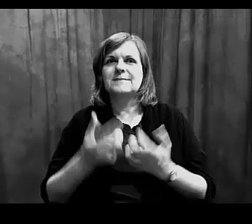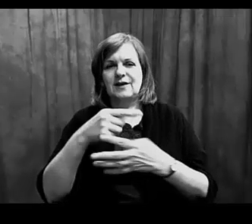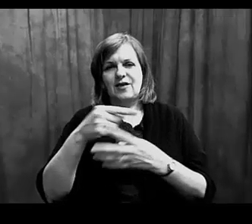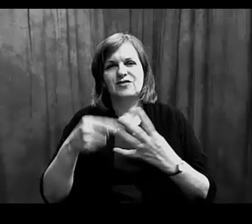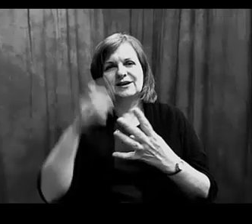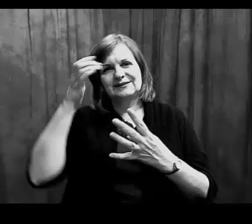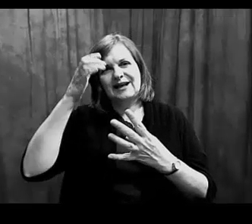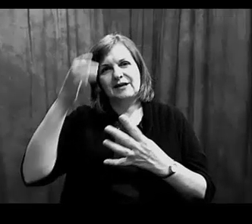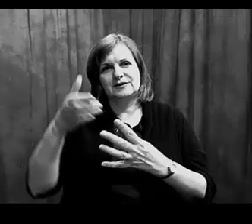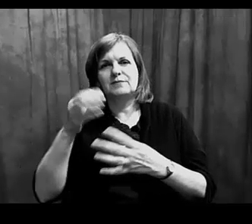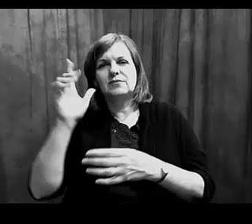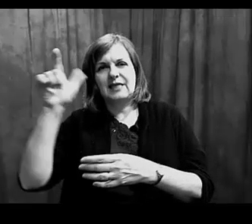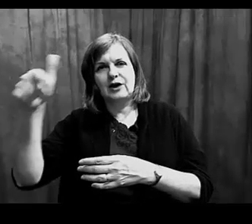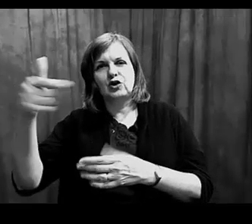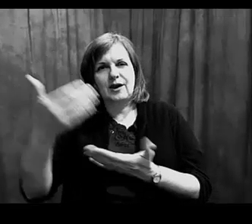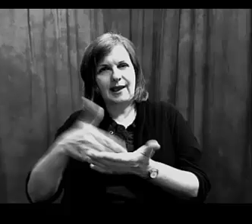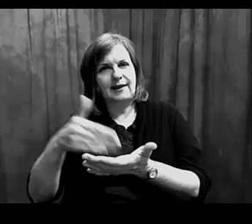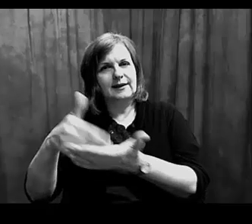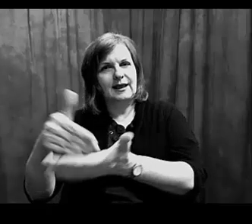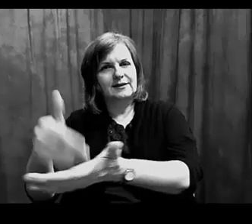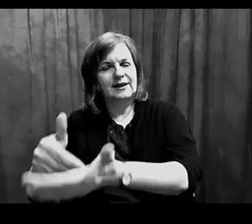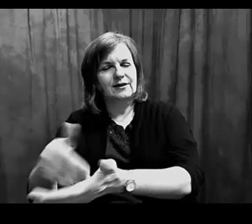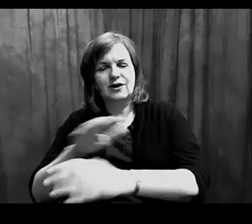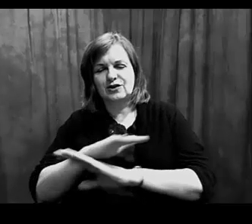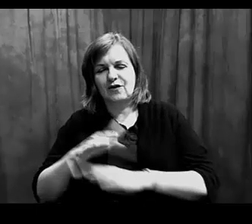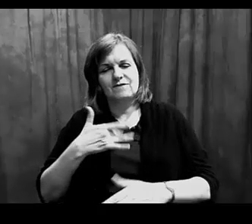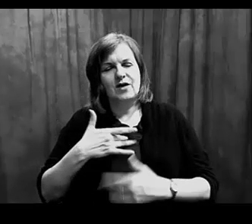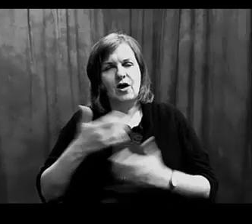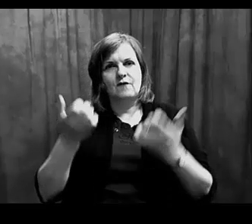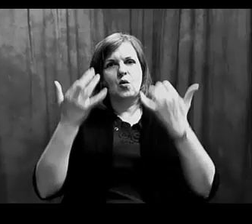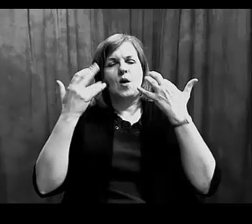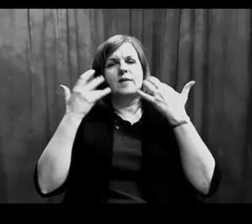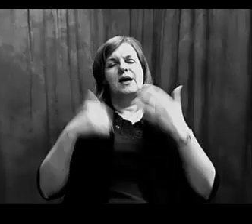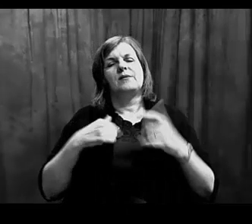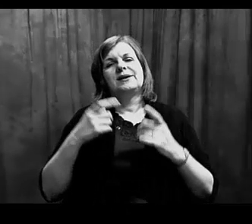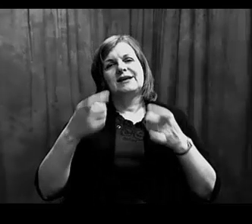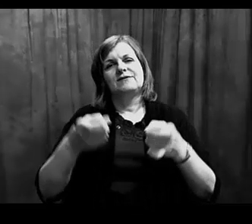they are the most "fit" for this particular environment -- we will look at all of this!